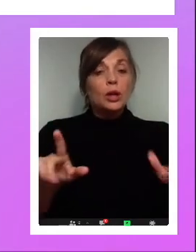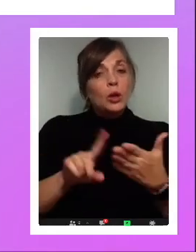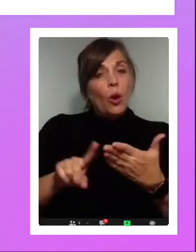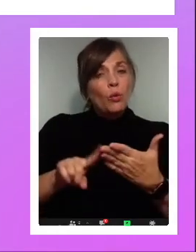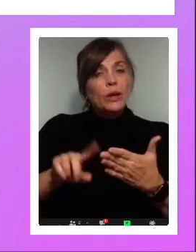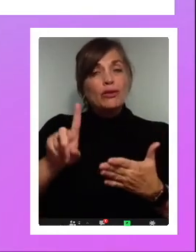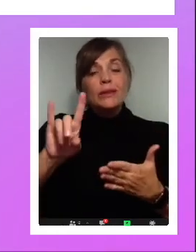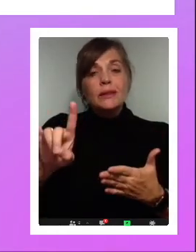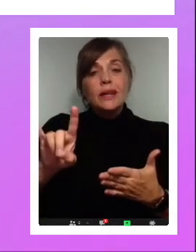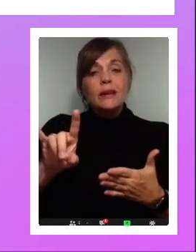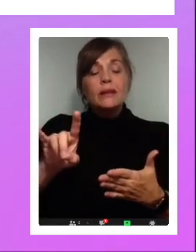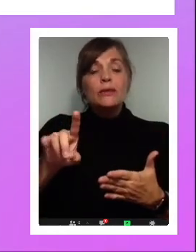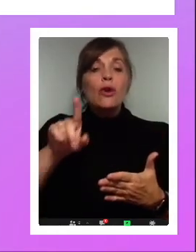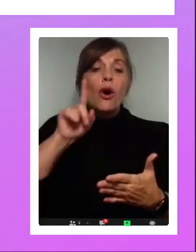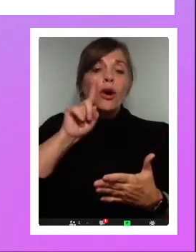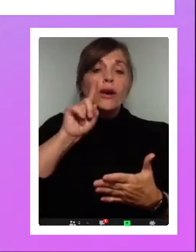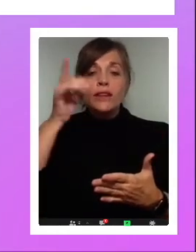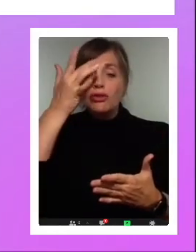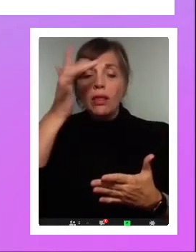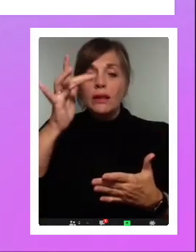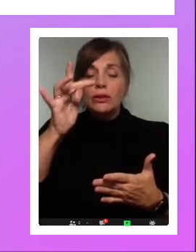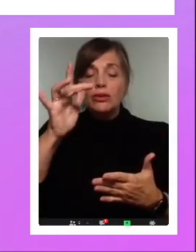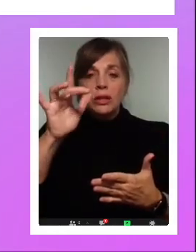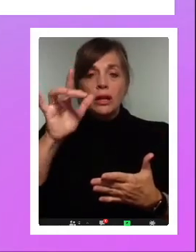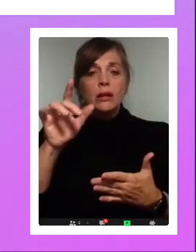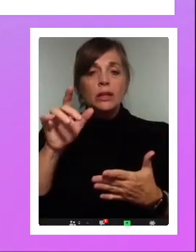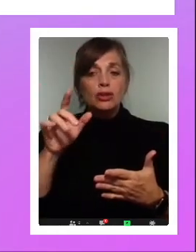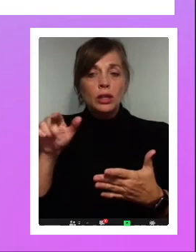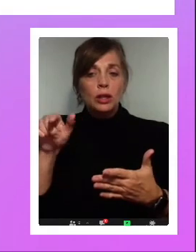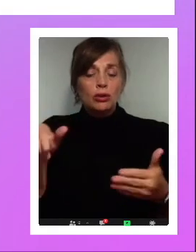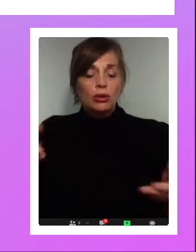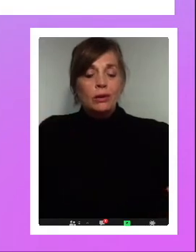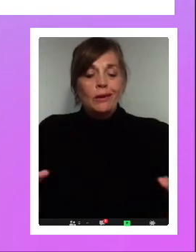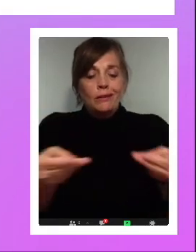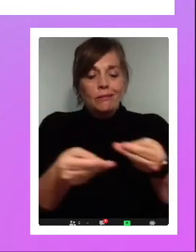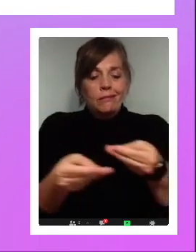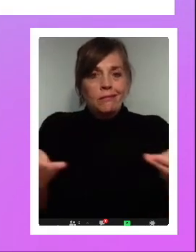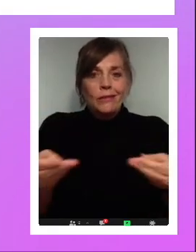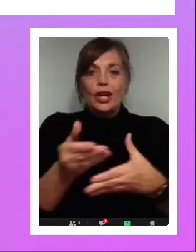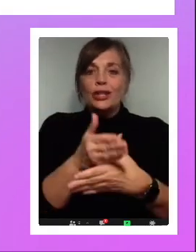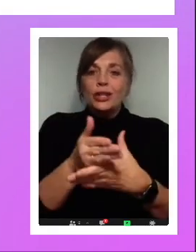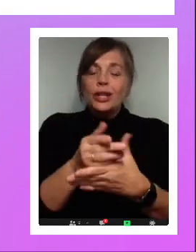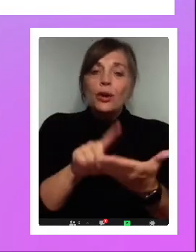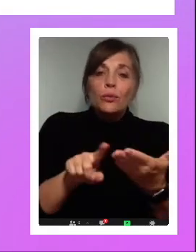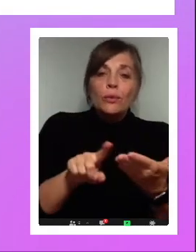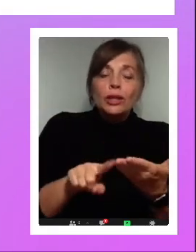and early '70 could share their resources and their software in order to advance the state of the art more quickly.